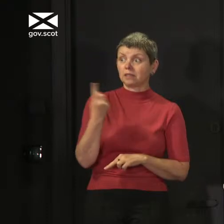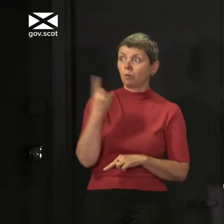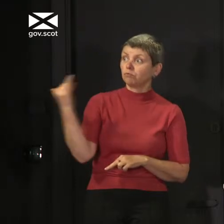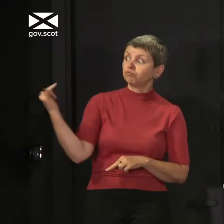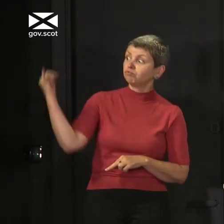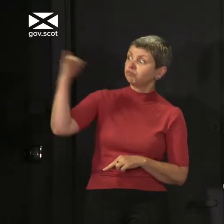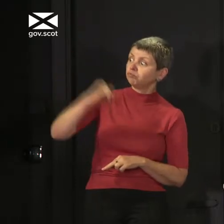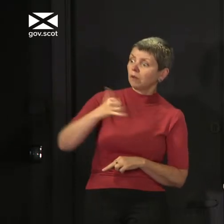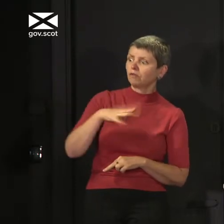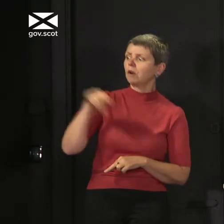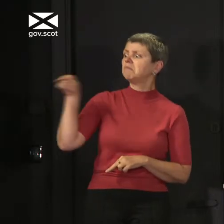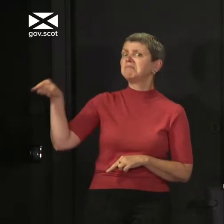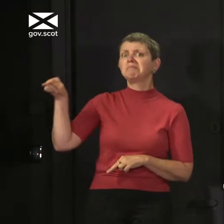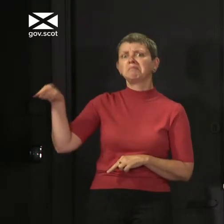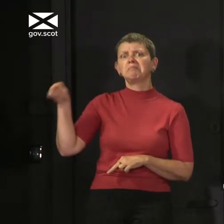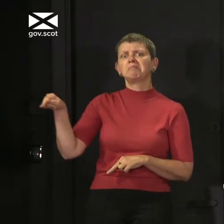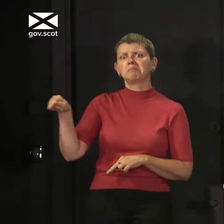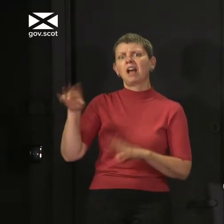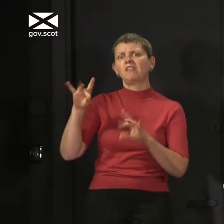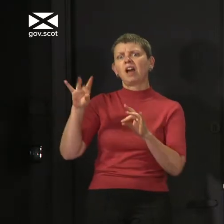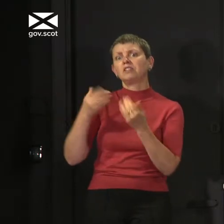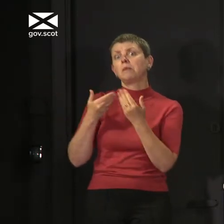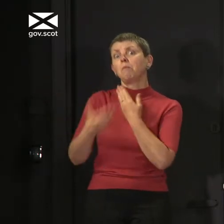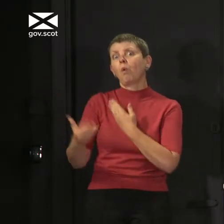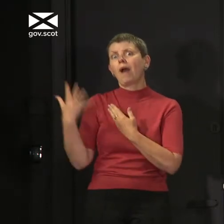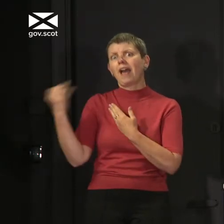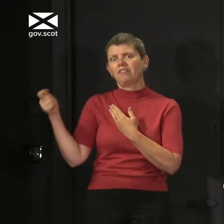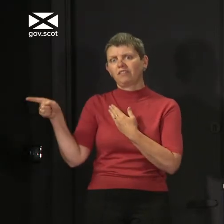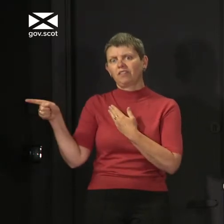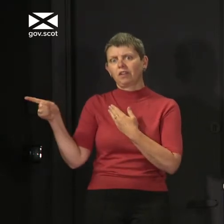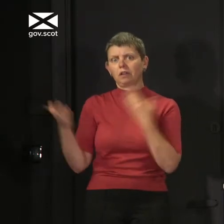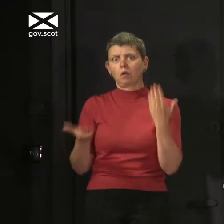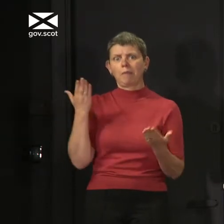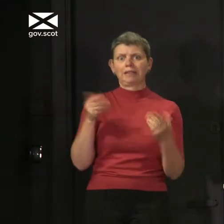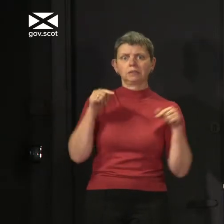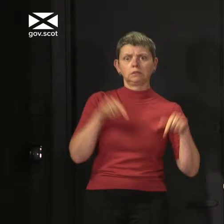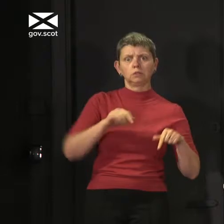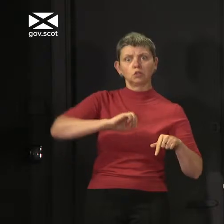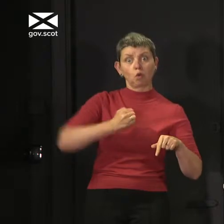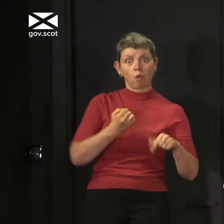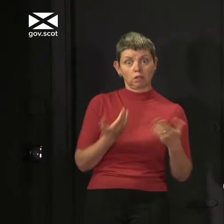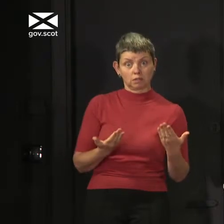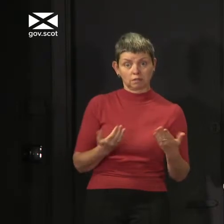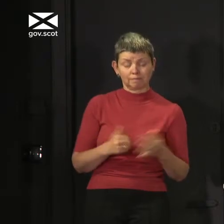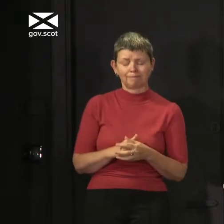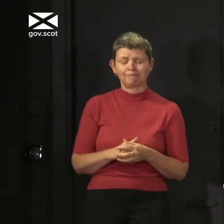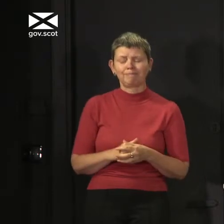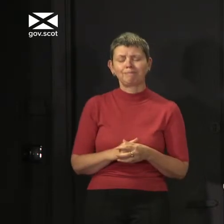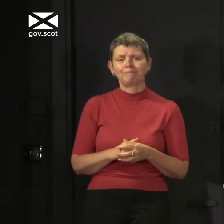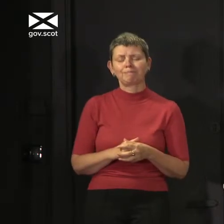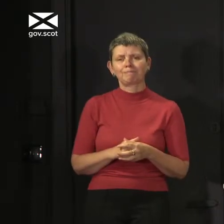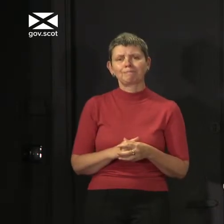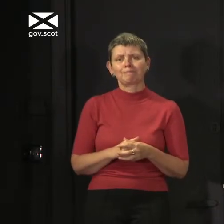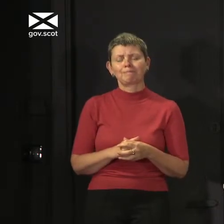where the virus is still more prevalent than it now is here at home. And while we do want